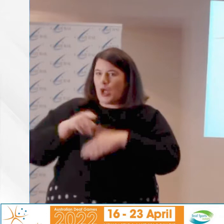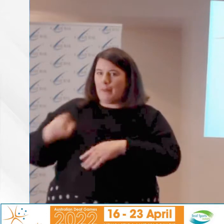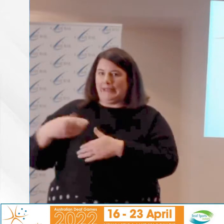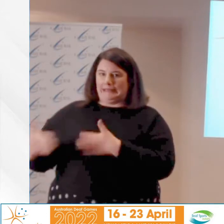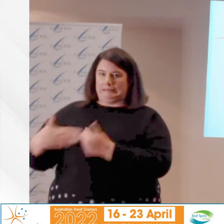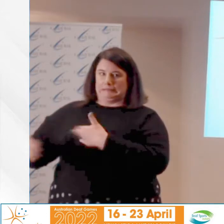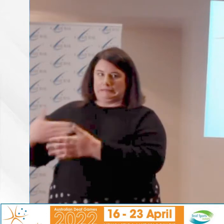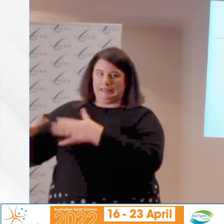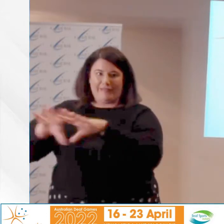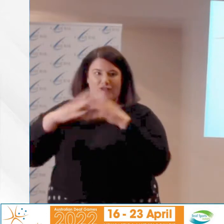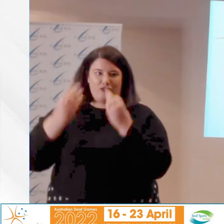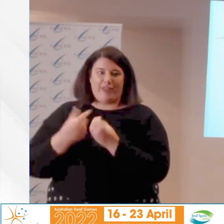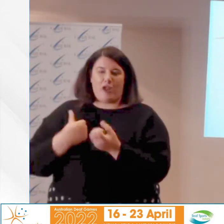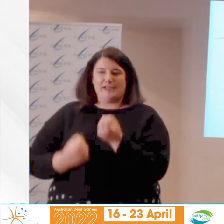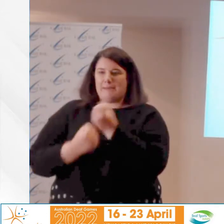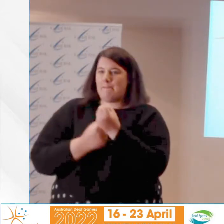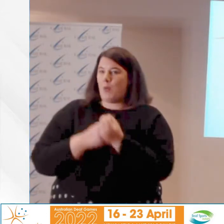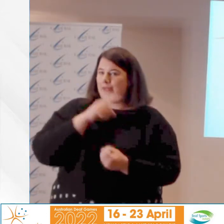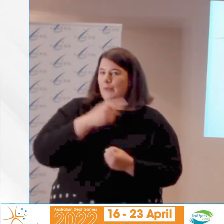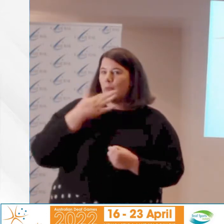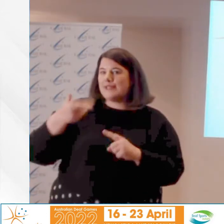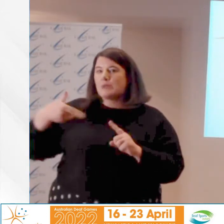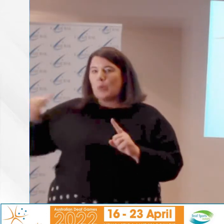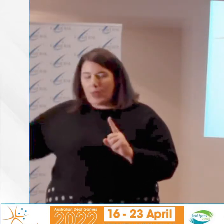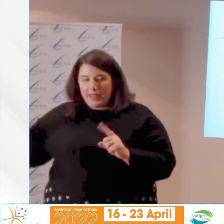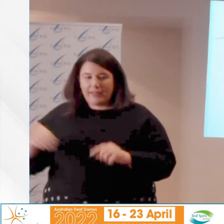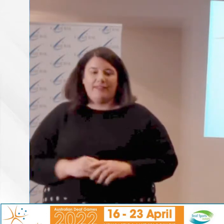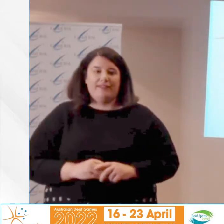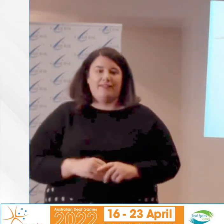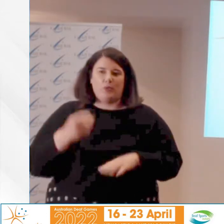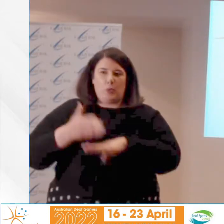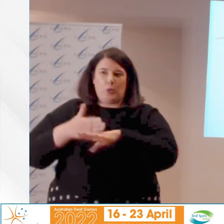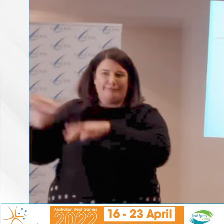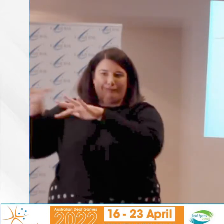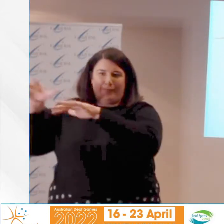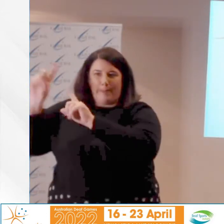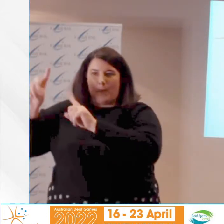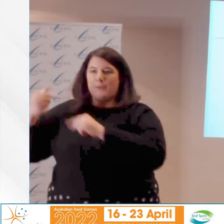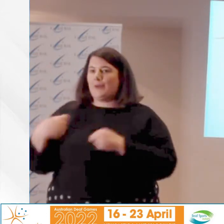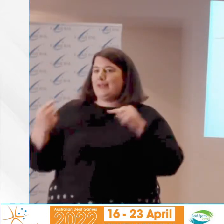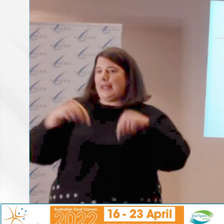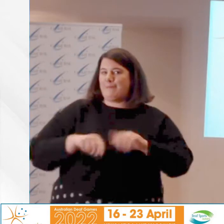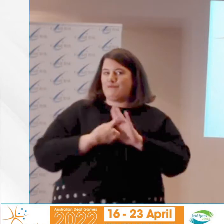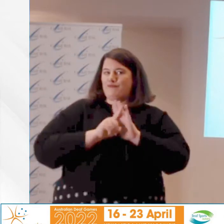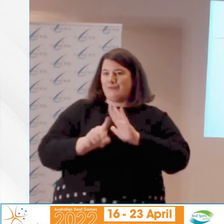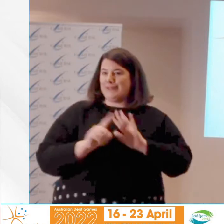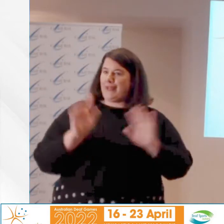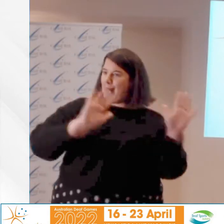and i back him up when he's away at work so hello